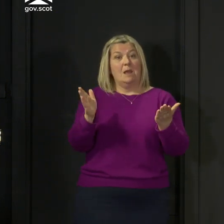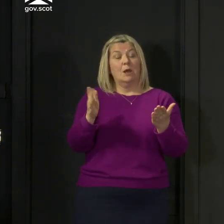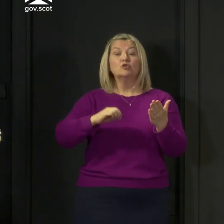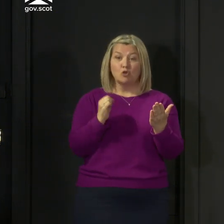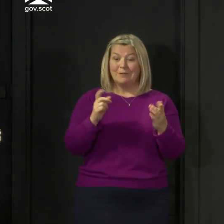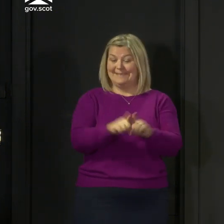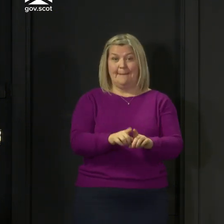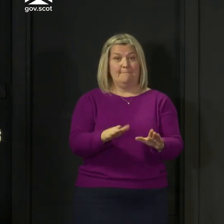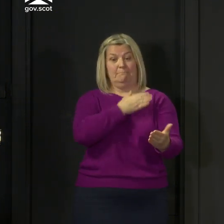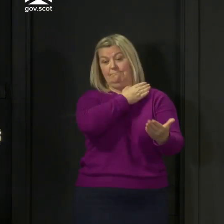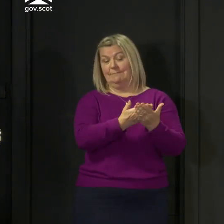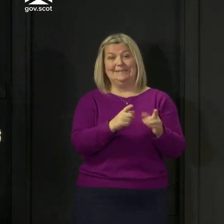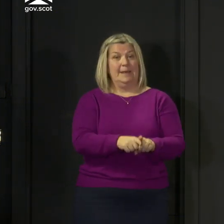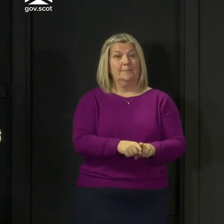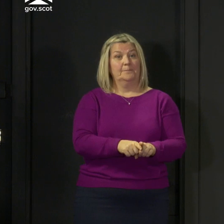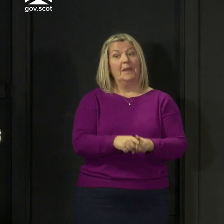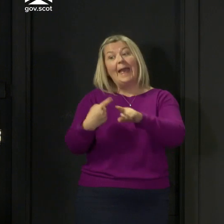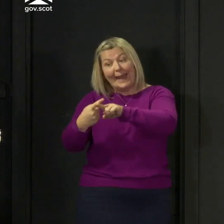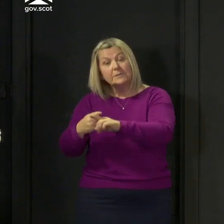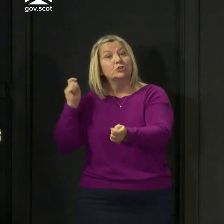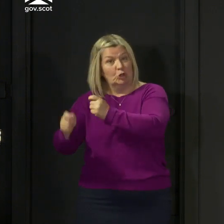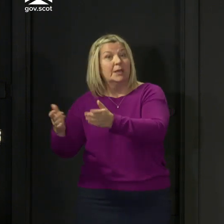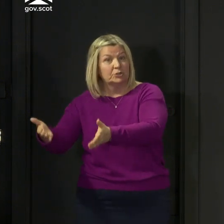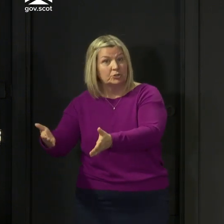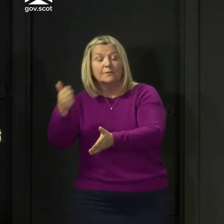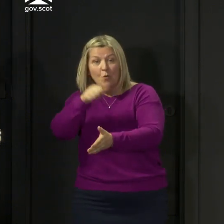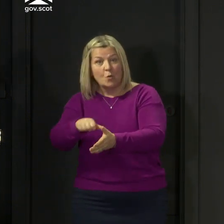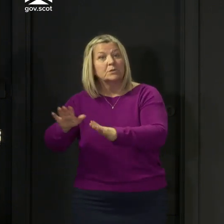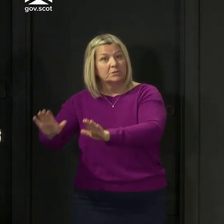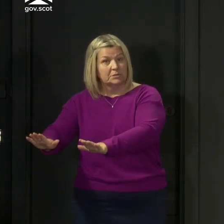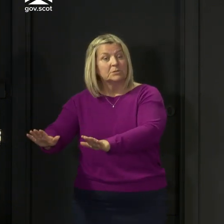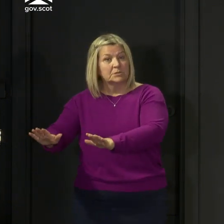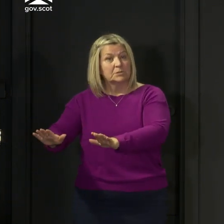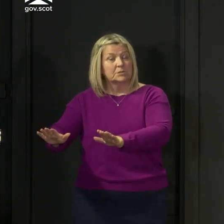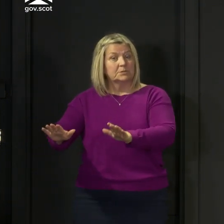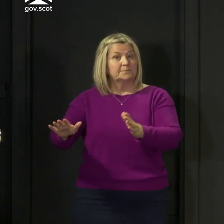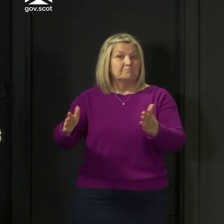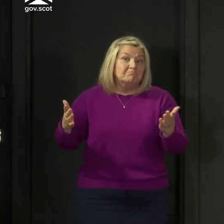The position in England is changing, and I think it is for political leaders in England